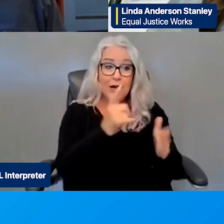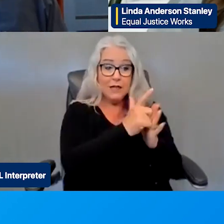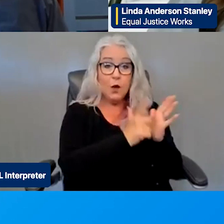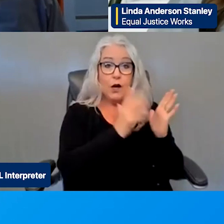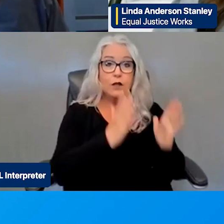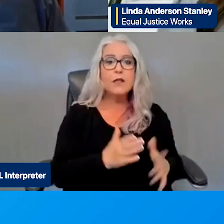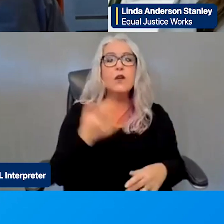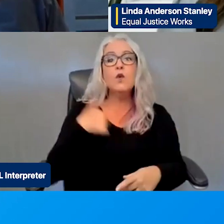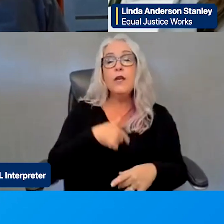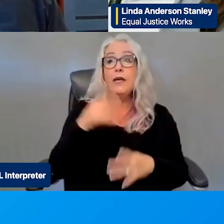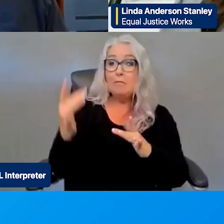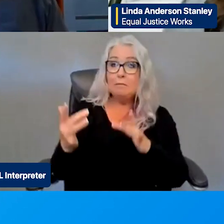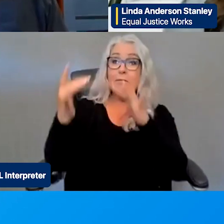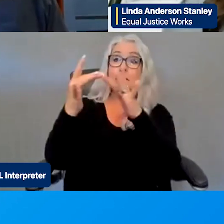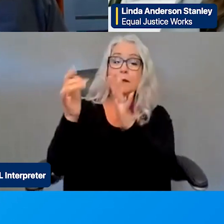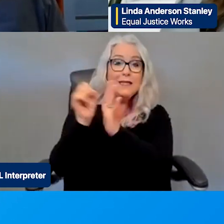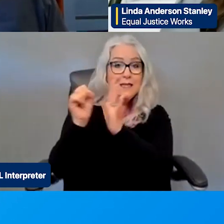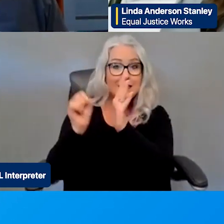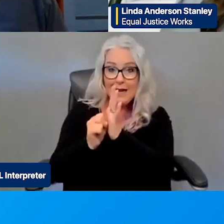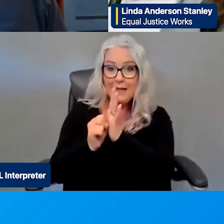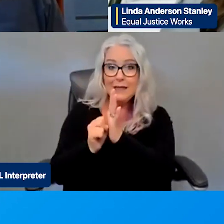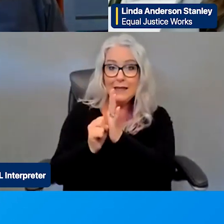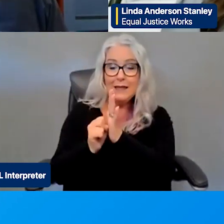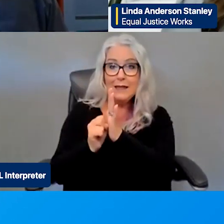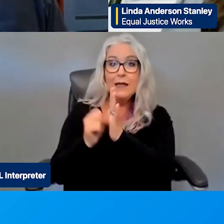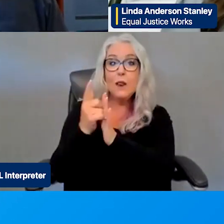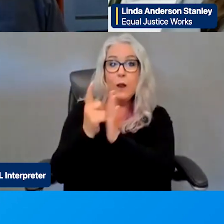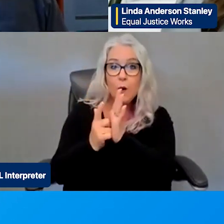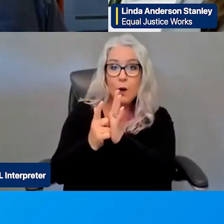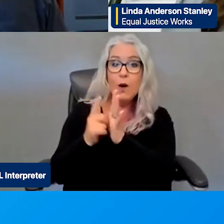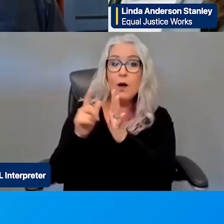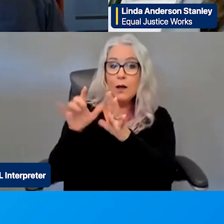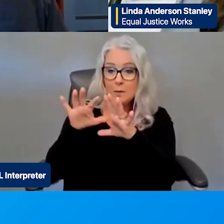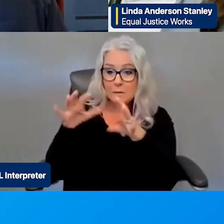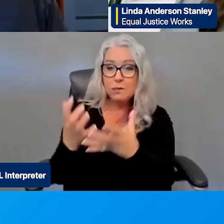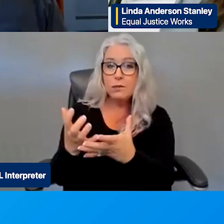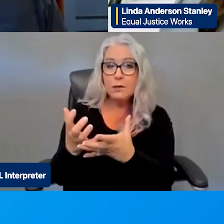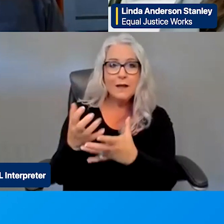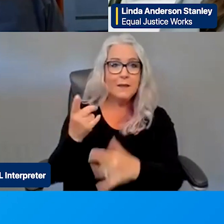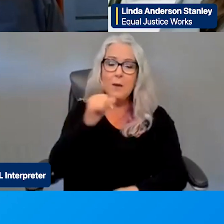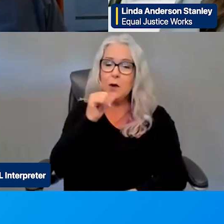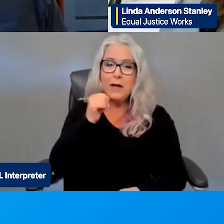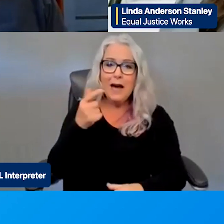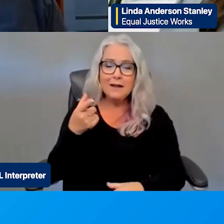entities, they were not forthcoming with data. There was a protectiveness about it.